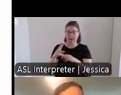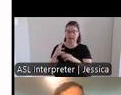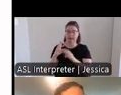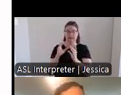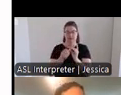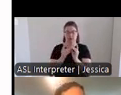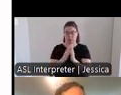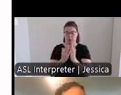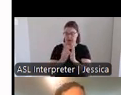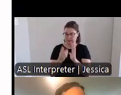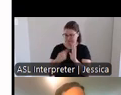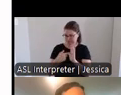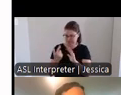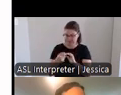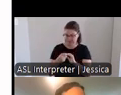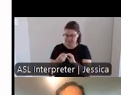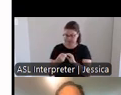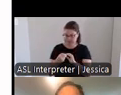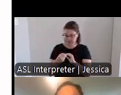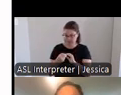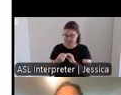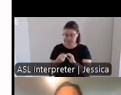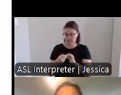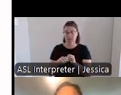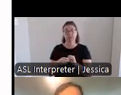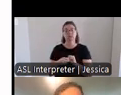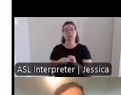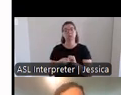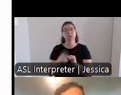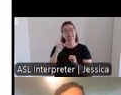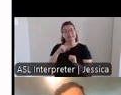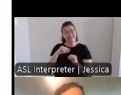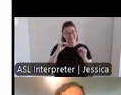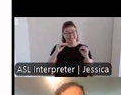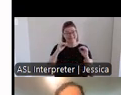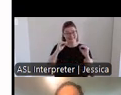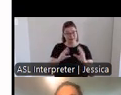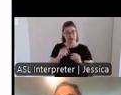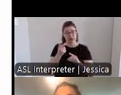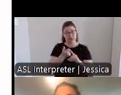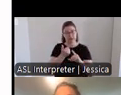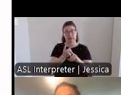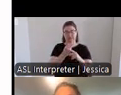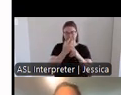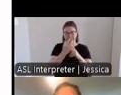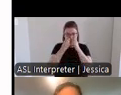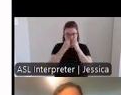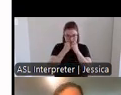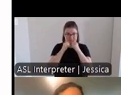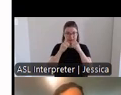And, um, the teachers in this department, they care a lot about digital accessibility.